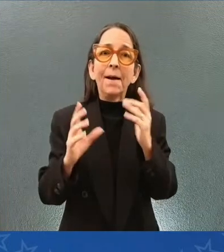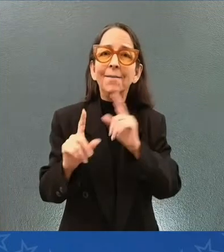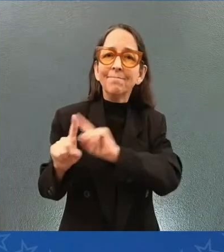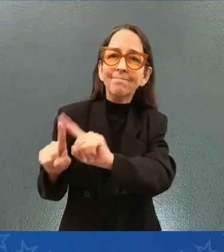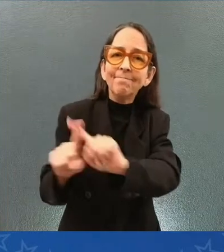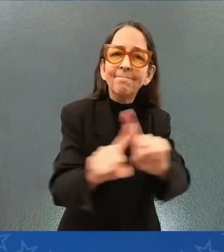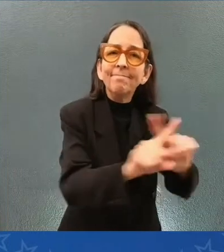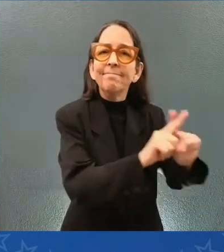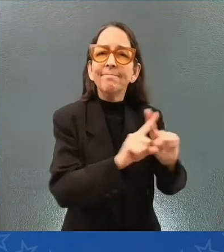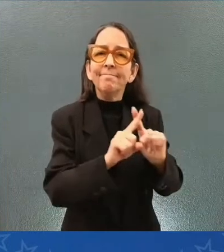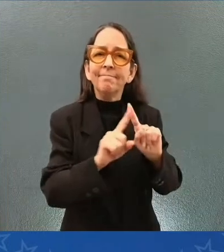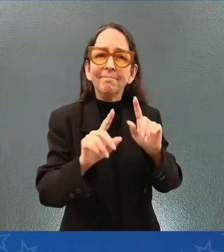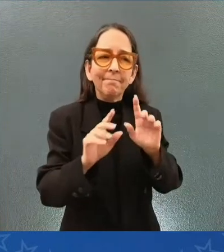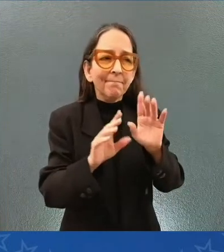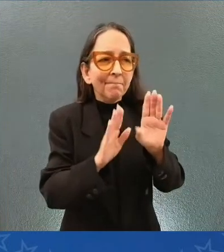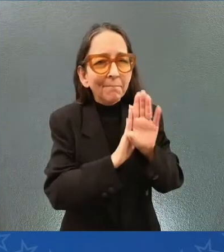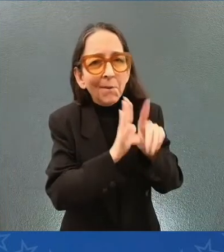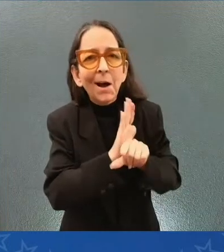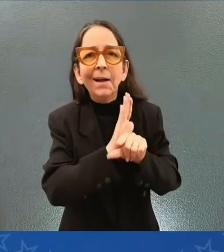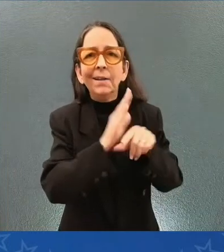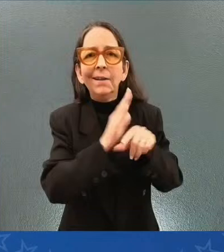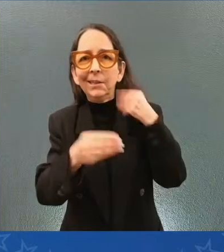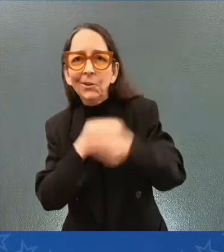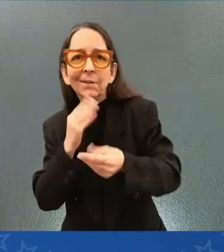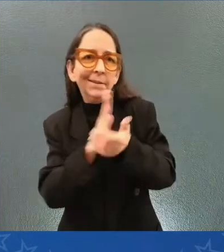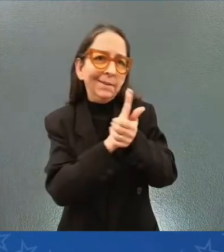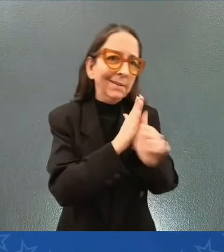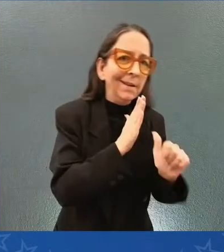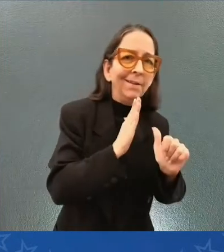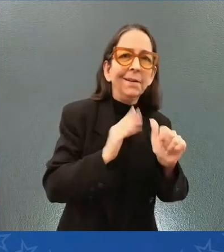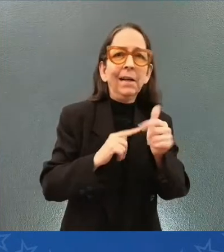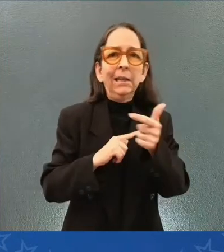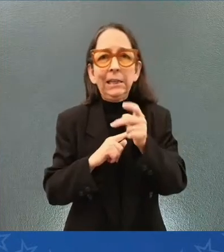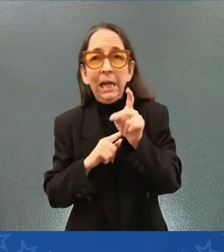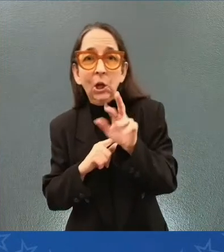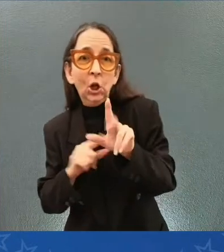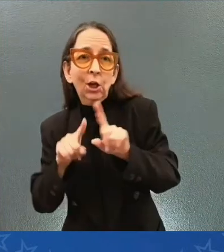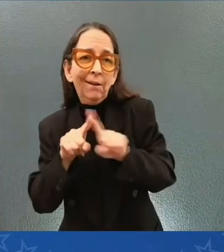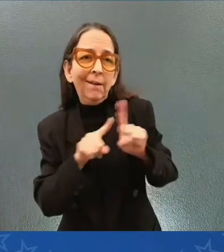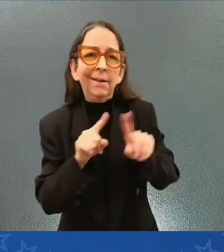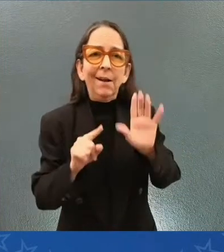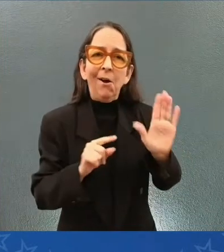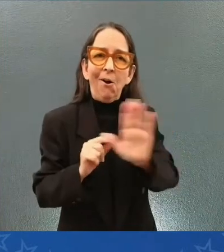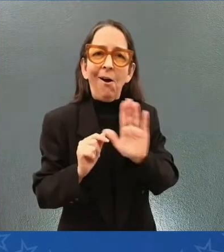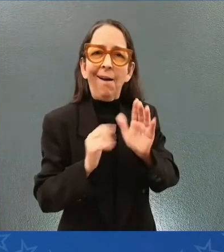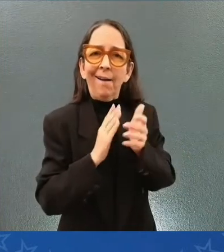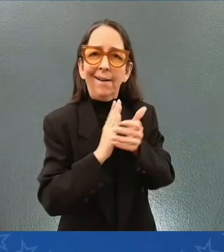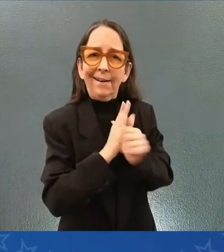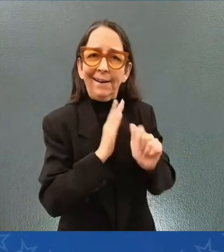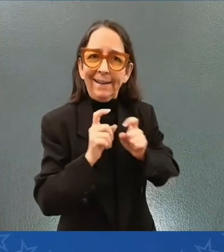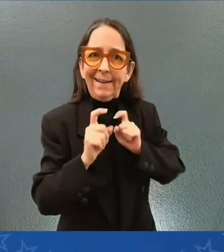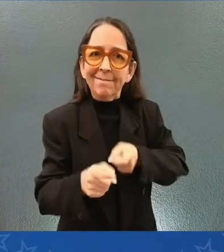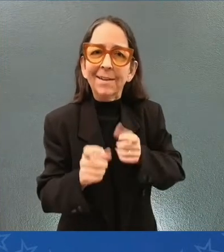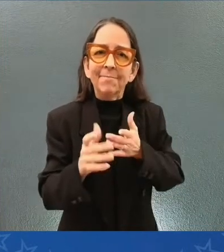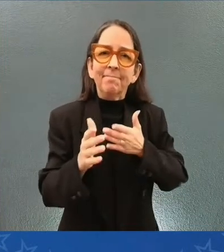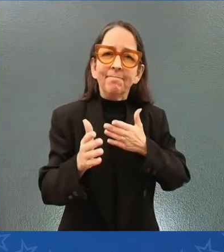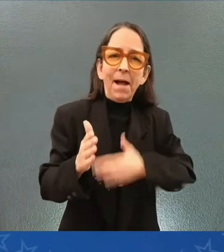using the remarkable gifts and unwavering passion and strength in our resolve as one nation under God,